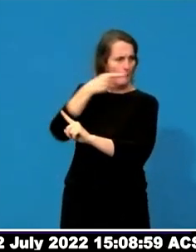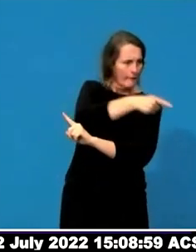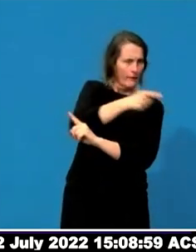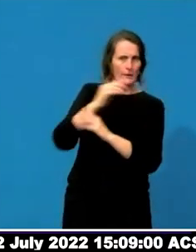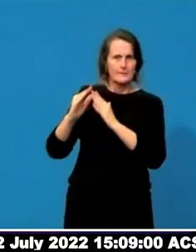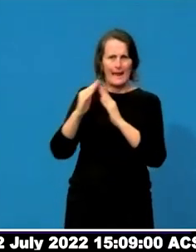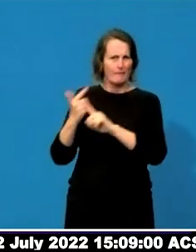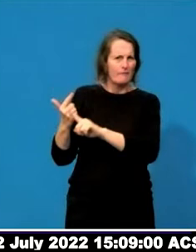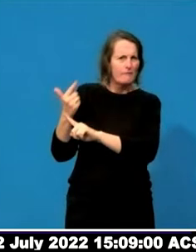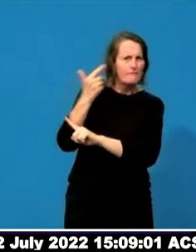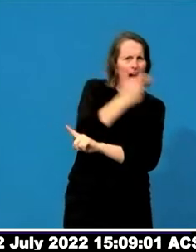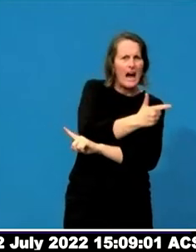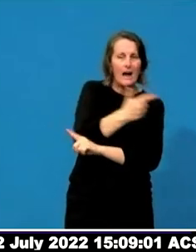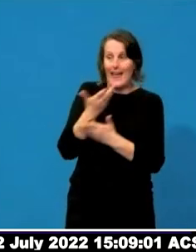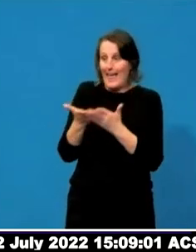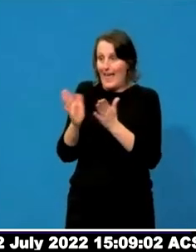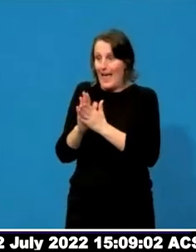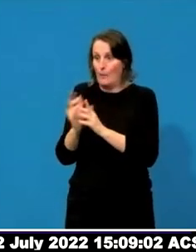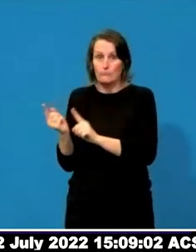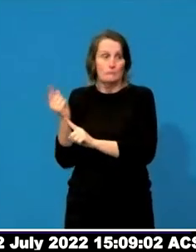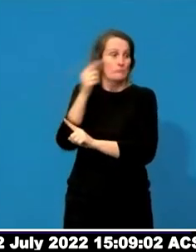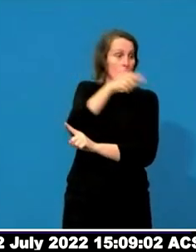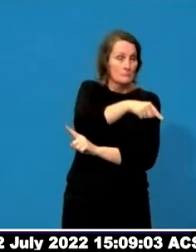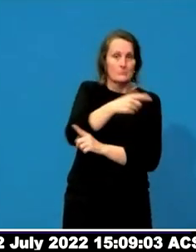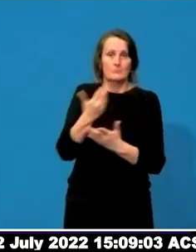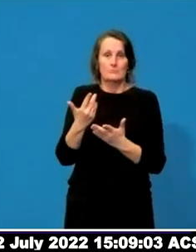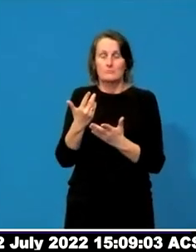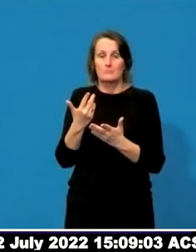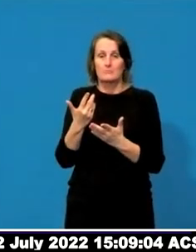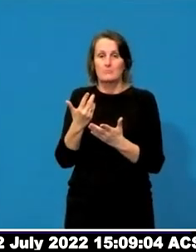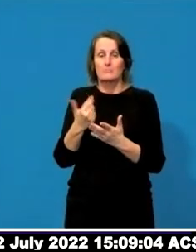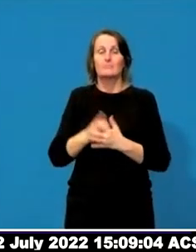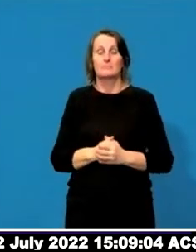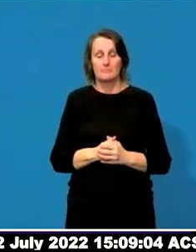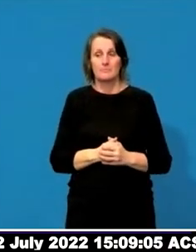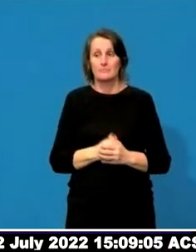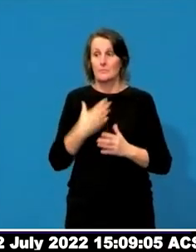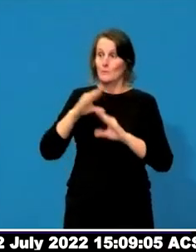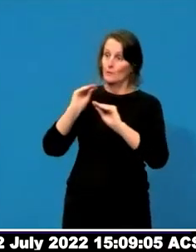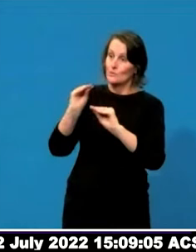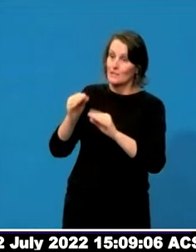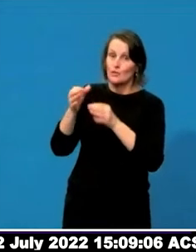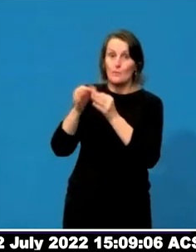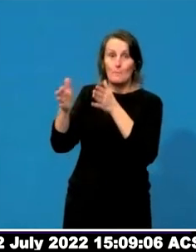or drive to the nearest service provider, if there was one. We have had to educate planners on the need for -